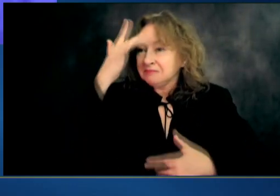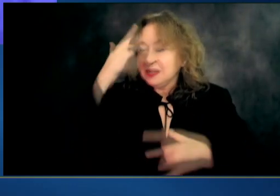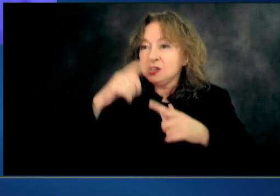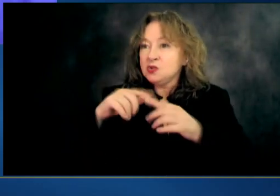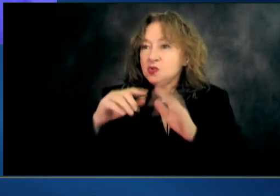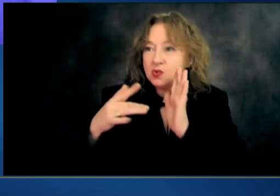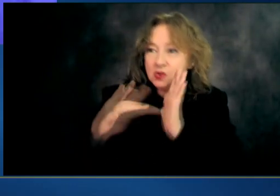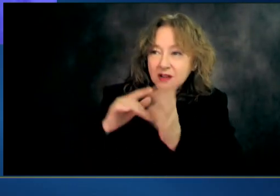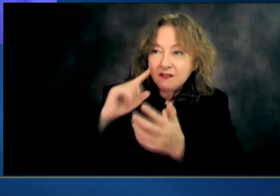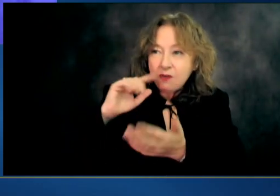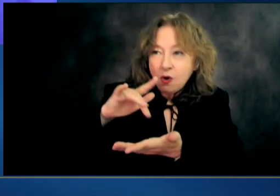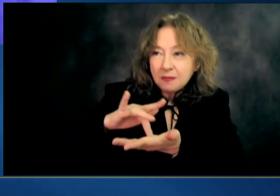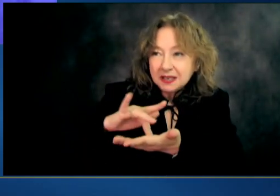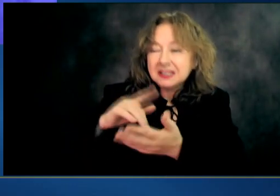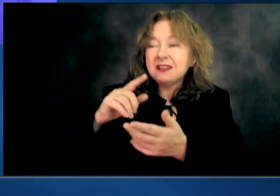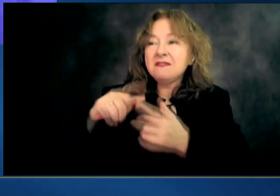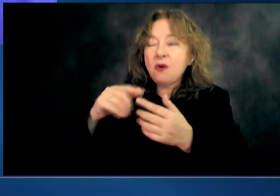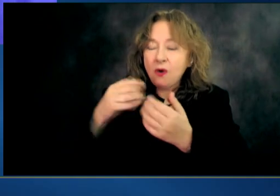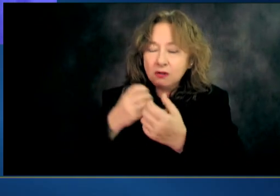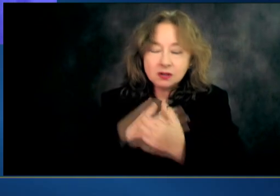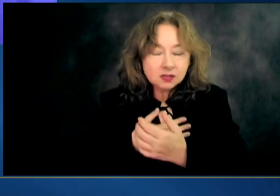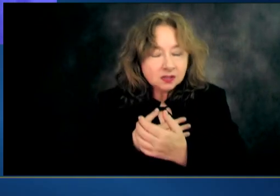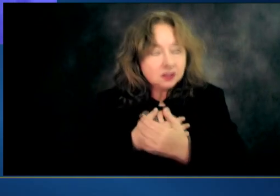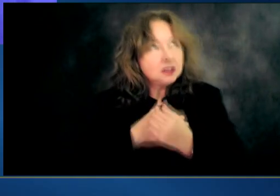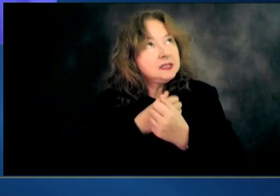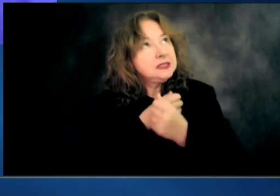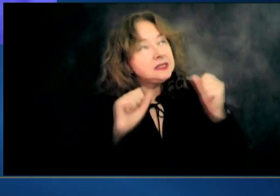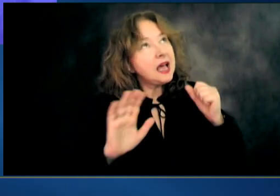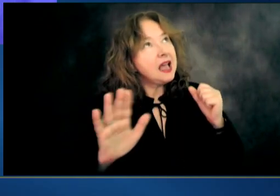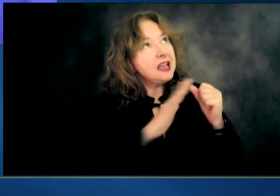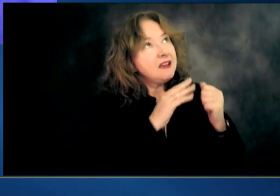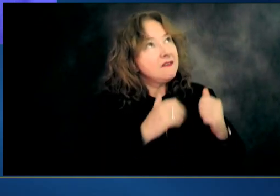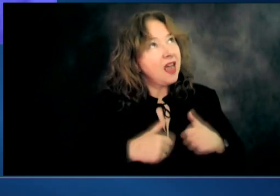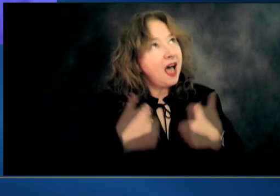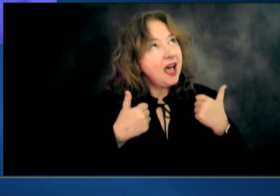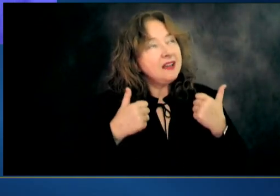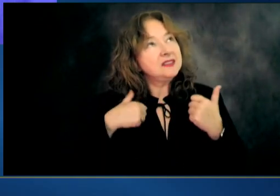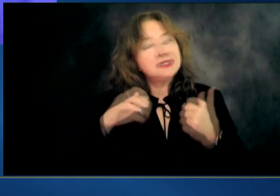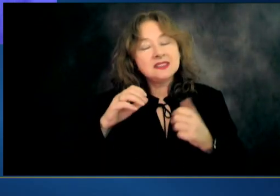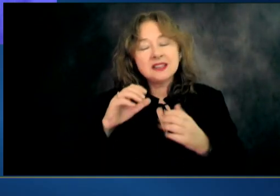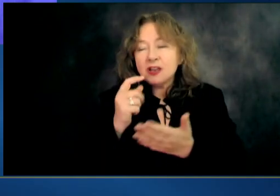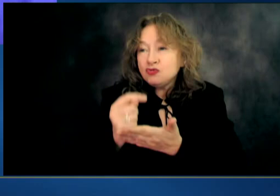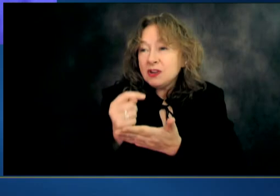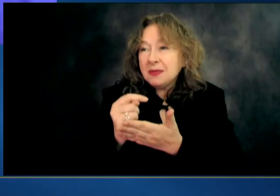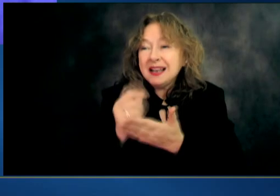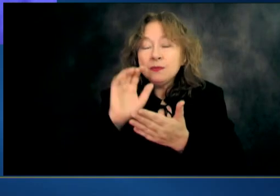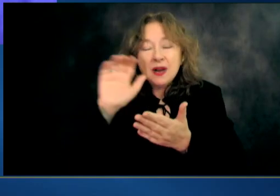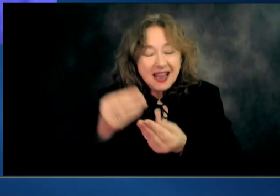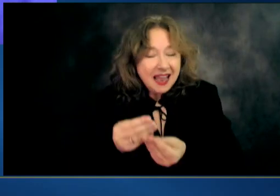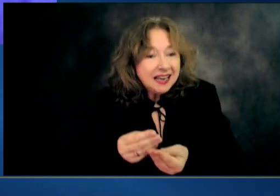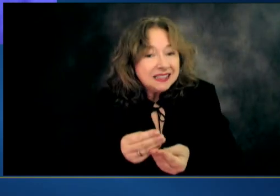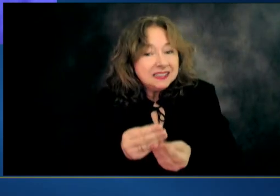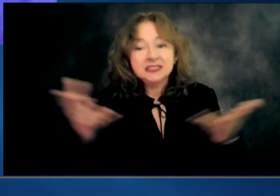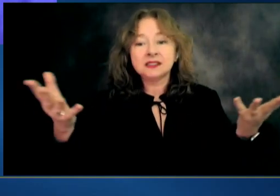a life-saving therapy that just broke the ice can be made available to Americans who otherwise had